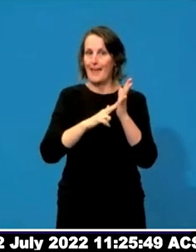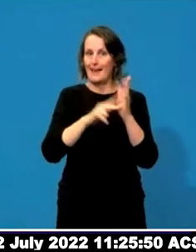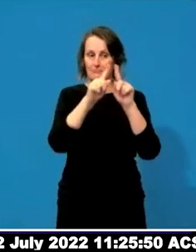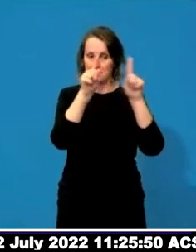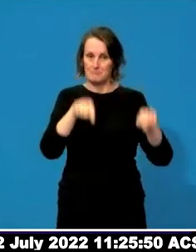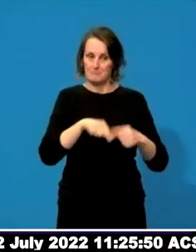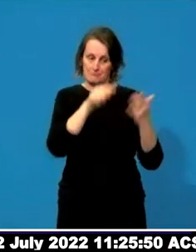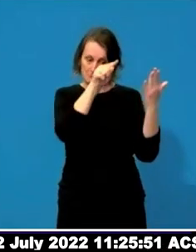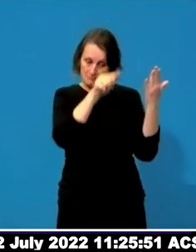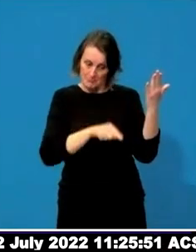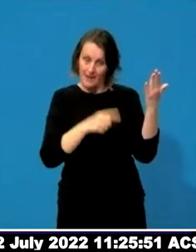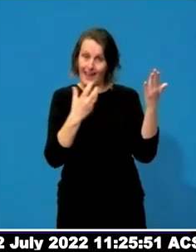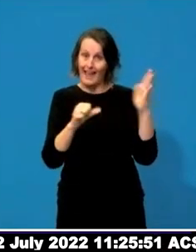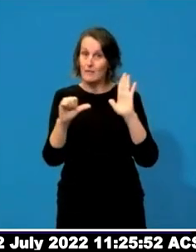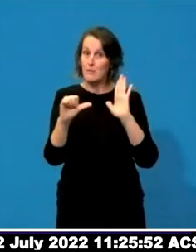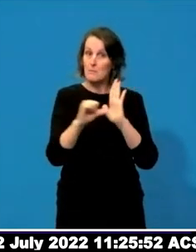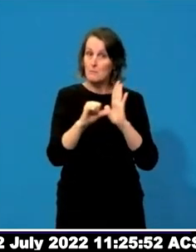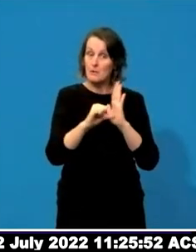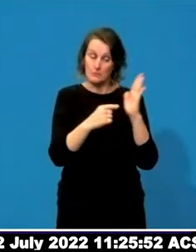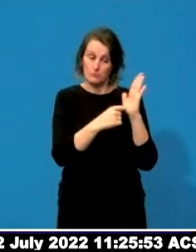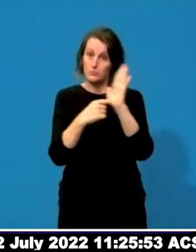that the NDIS should consider funding?